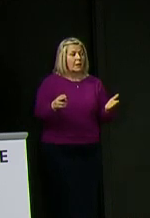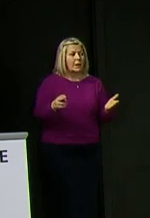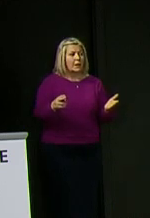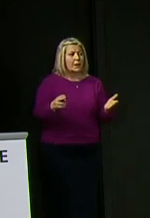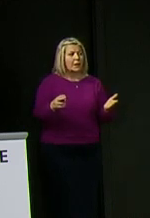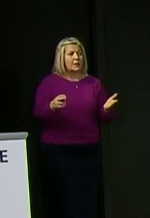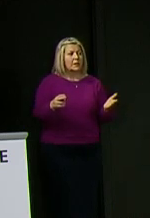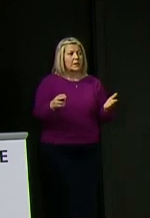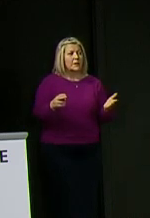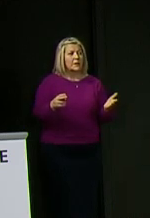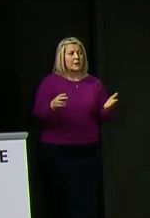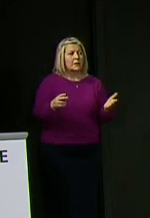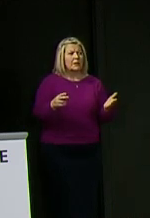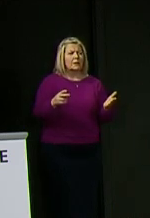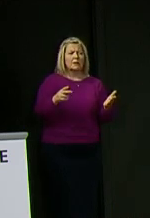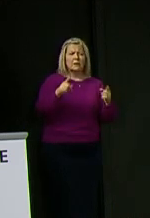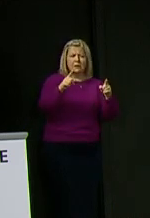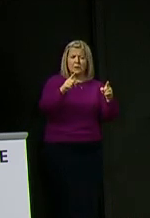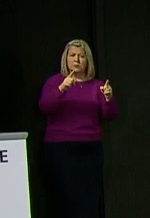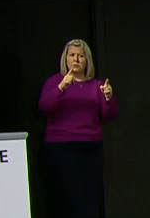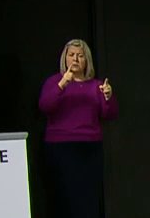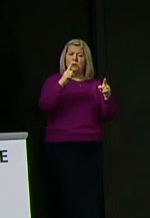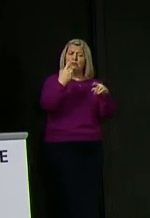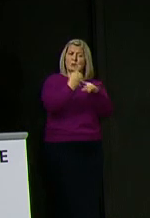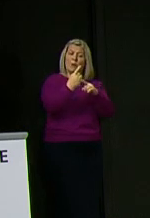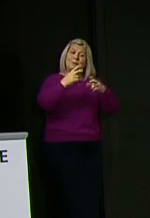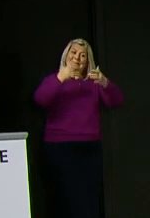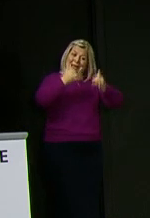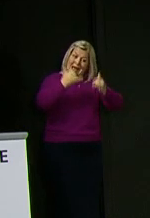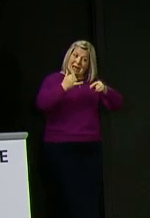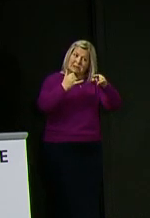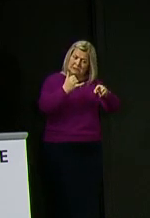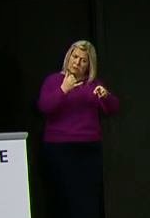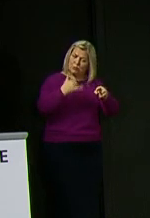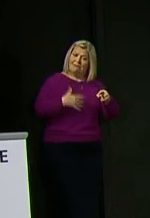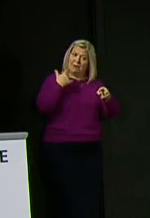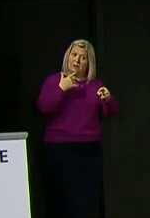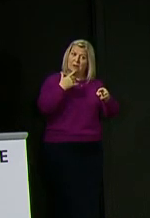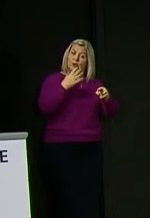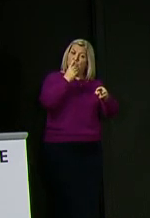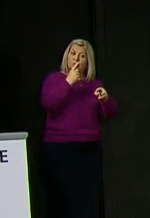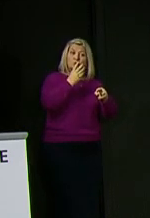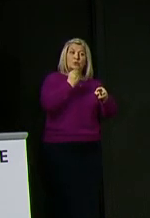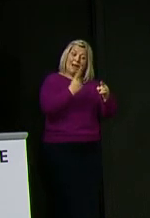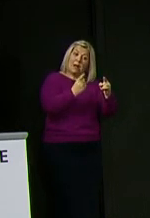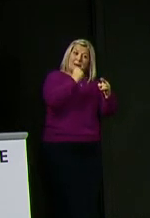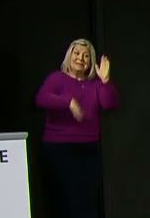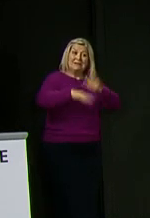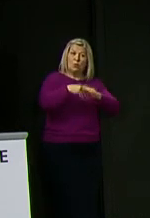a third of capacity that is being used, and if that is the case, you know, what is the...